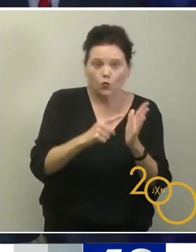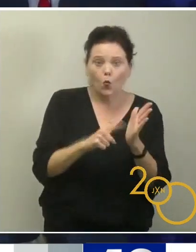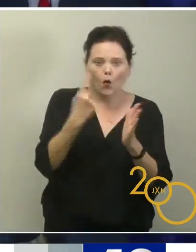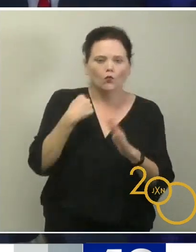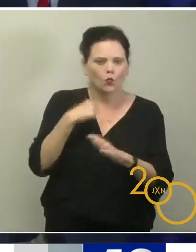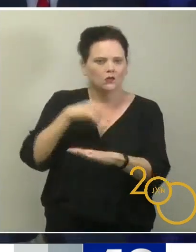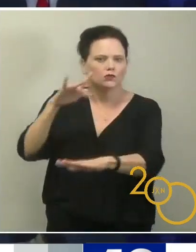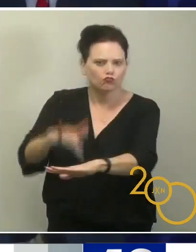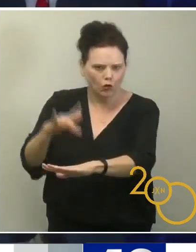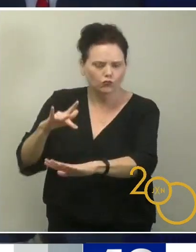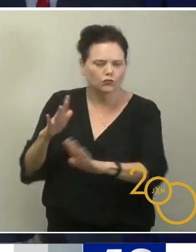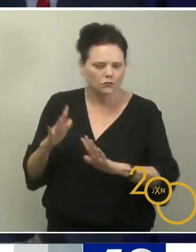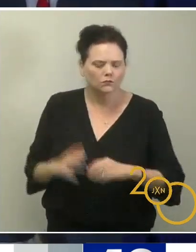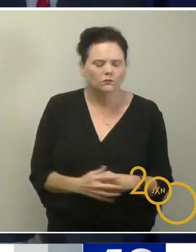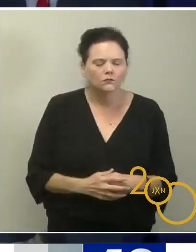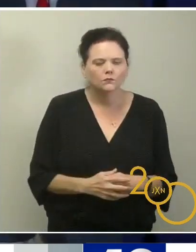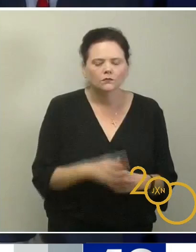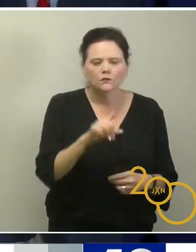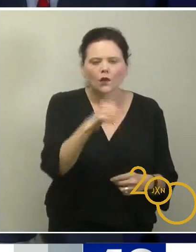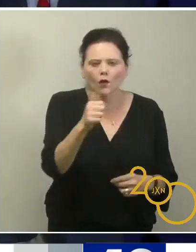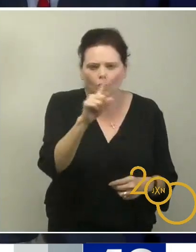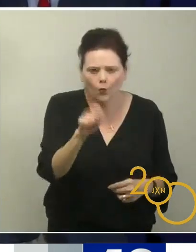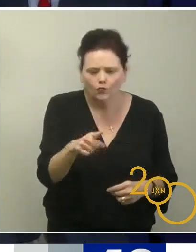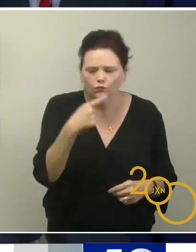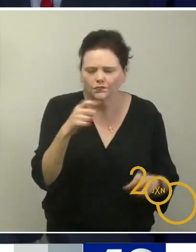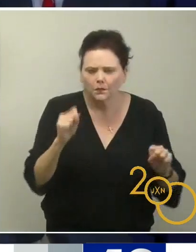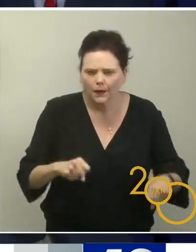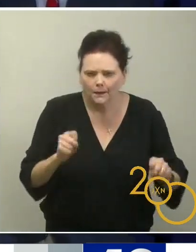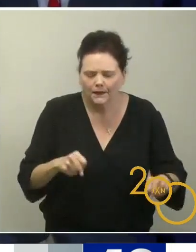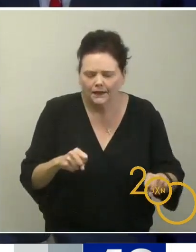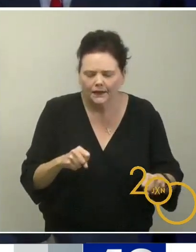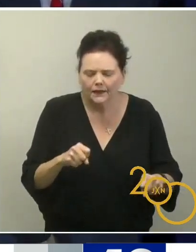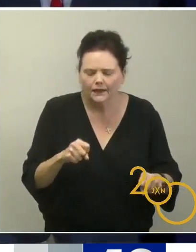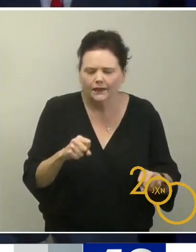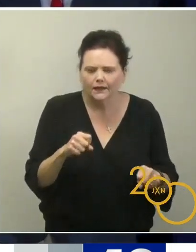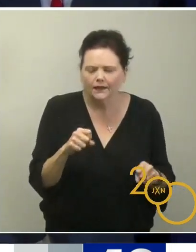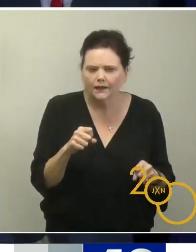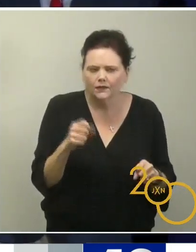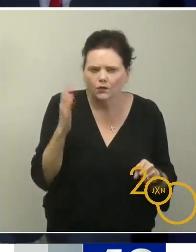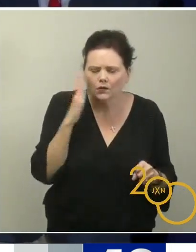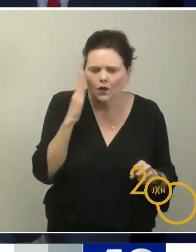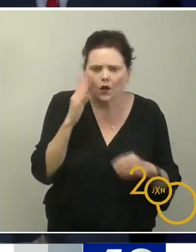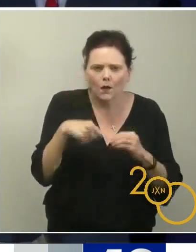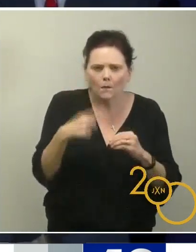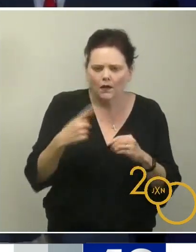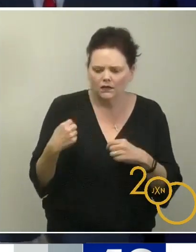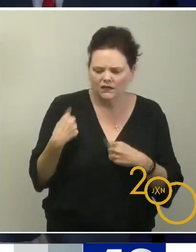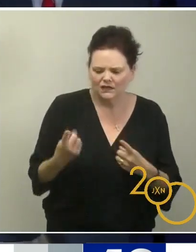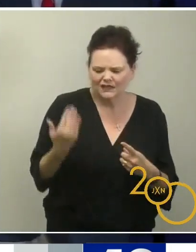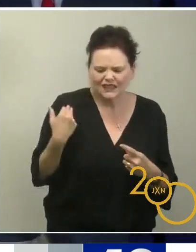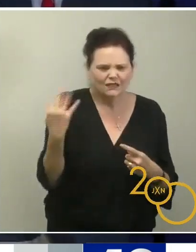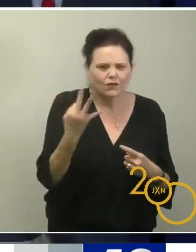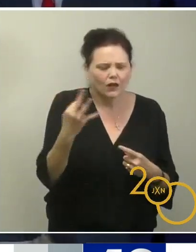WE'VE GOT TO GET VISIBILITY INSIDE THE PLANT AND WE WILL BE ABLE TO GIVE YOU MORE DETAILS